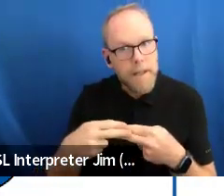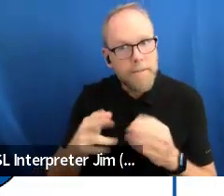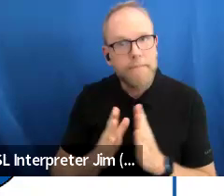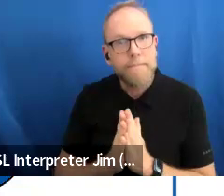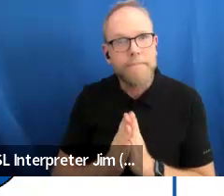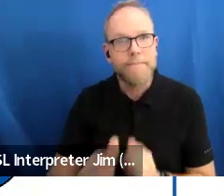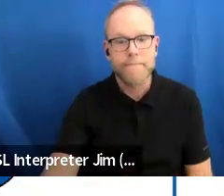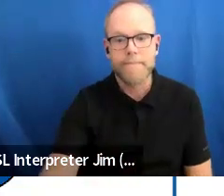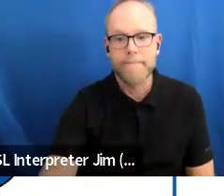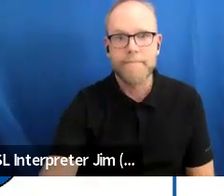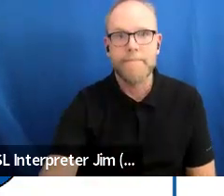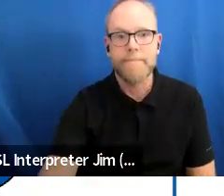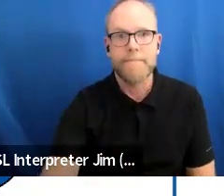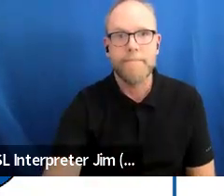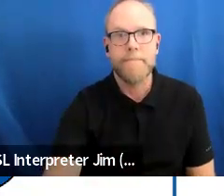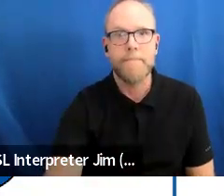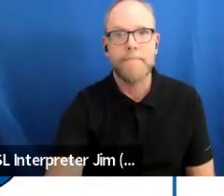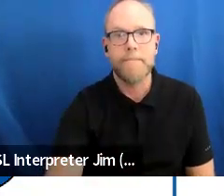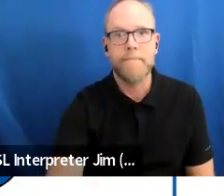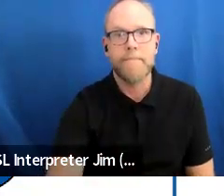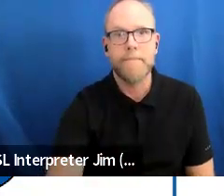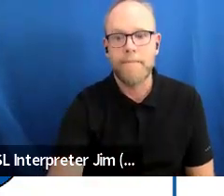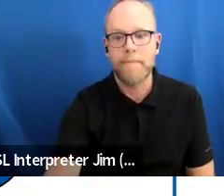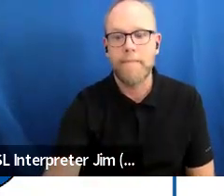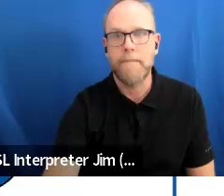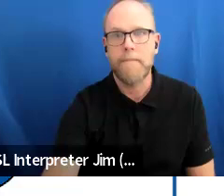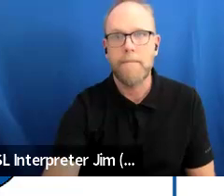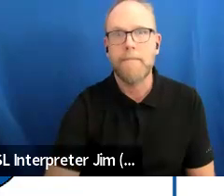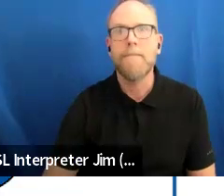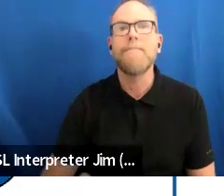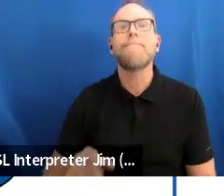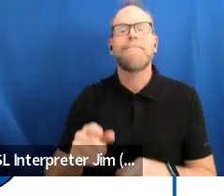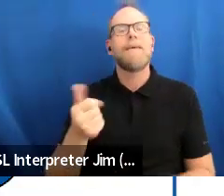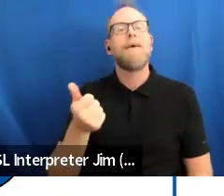Okay. So on -- also in the late '70s, on July 5th,